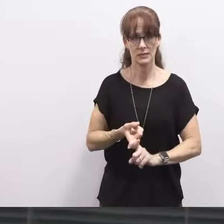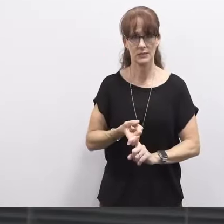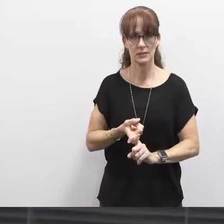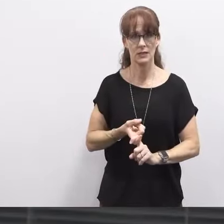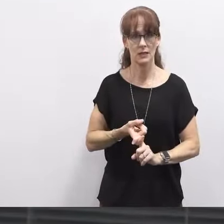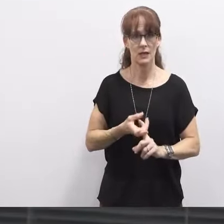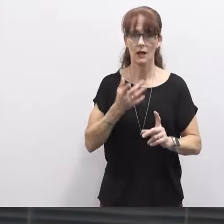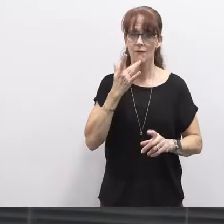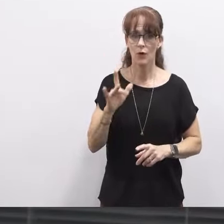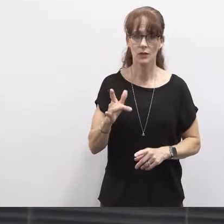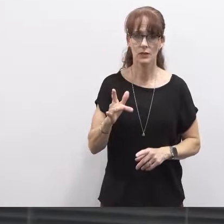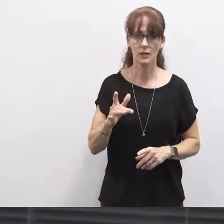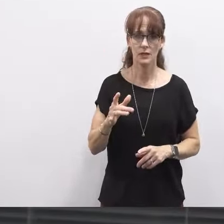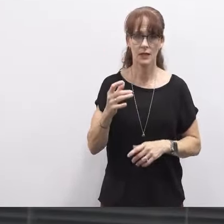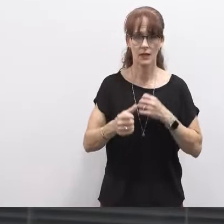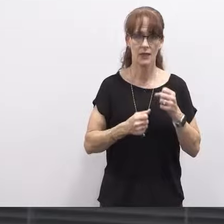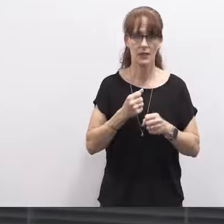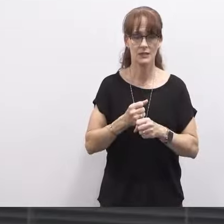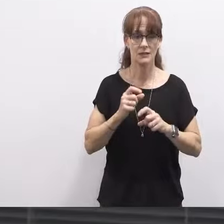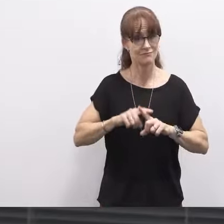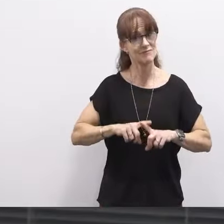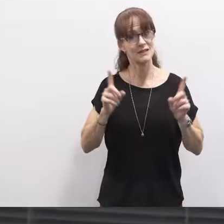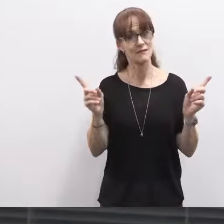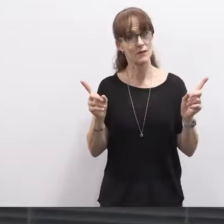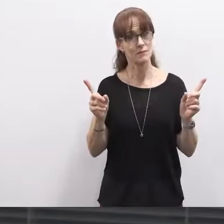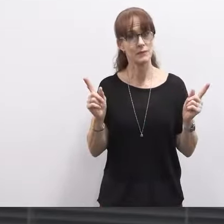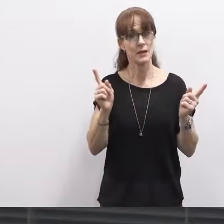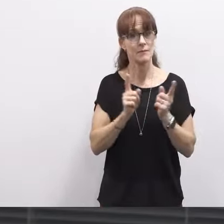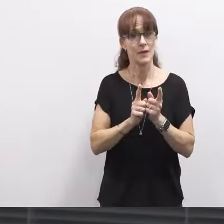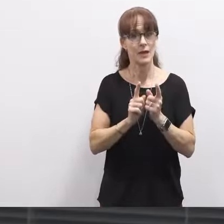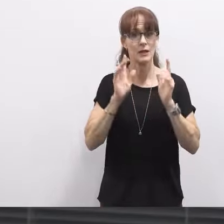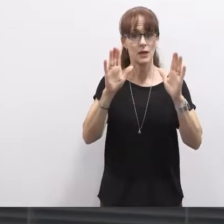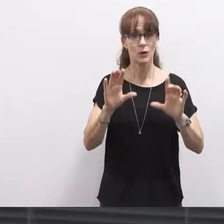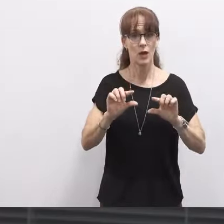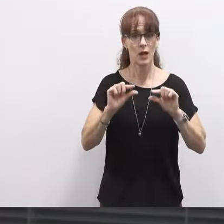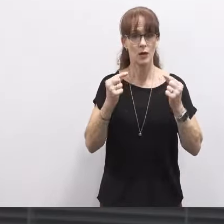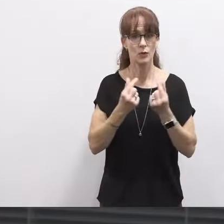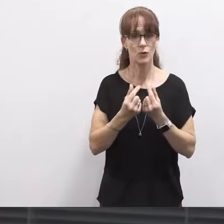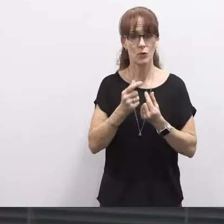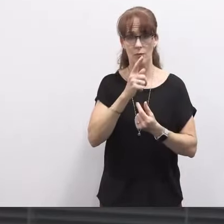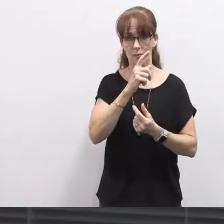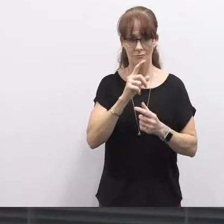Fortunately, this year the tides have changed. He has met a great group of teams he can now call friends.